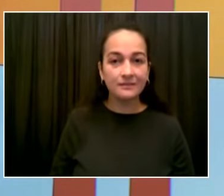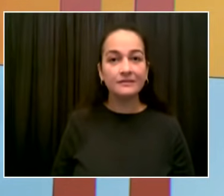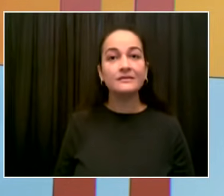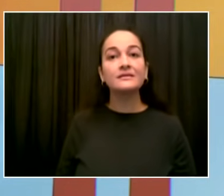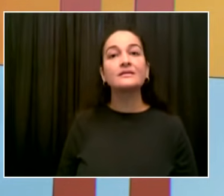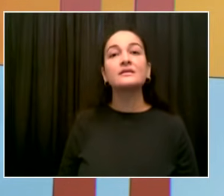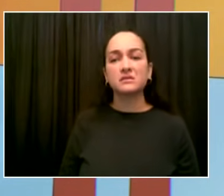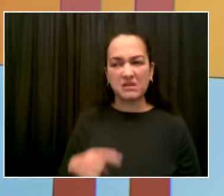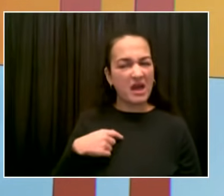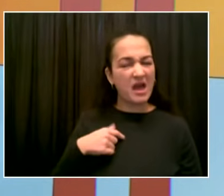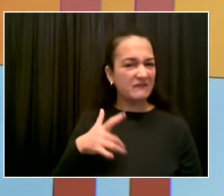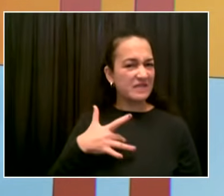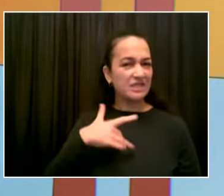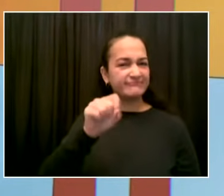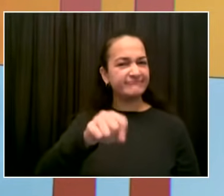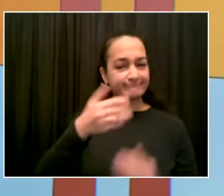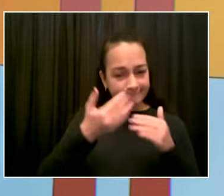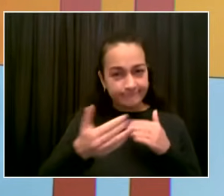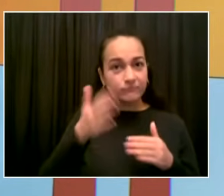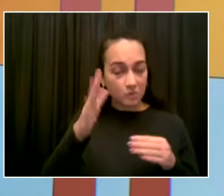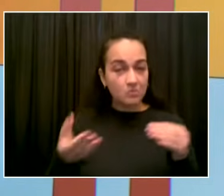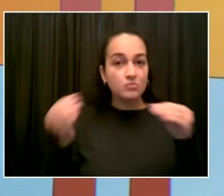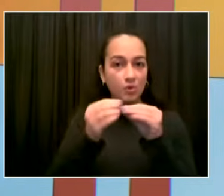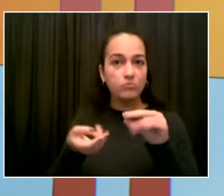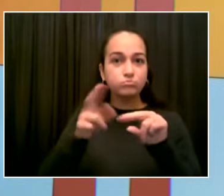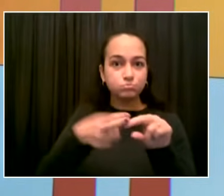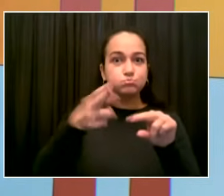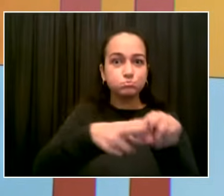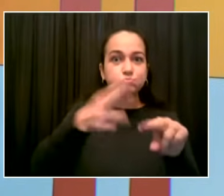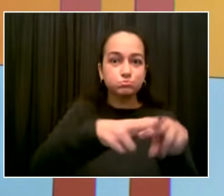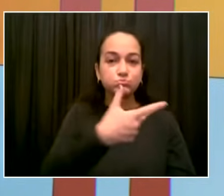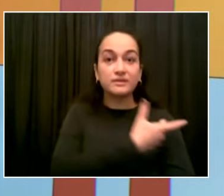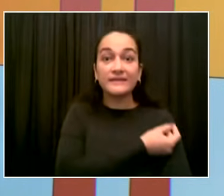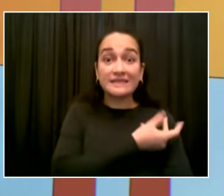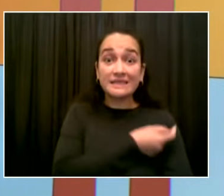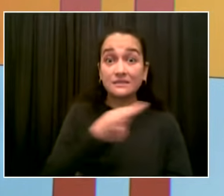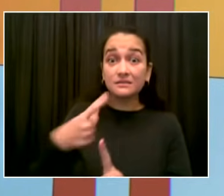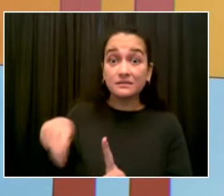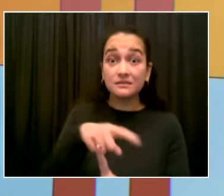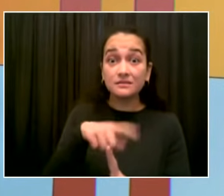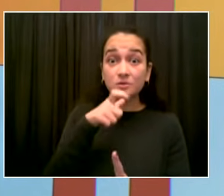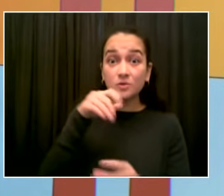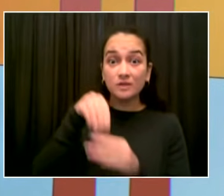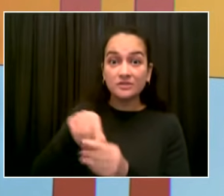IT'S QUITE CLEAR. EVERYONE WHO UNDERSTANDS HOW IMPORTANT IT IS AND THIS IS HOW WEK EEP OUR SCHOOLS RIGHT FOR